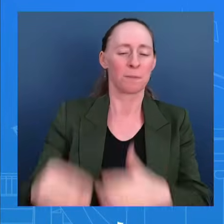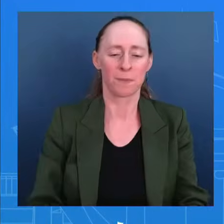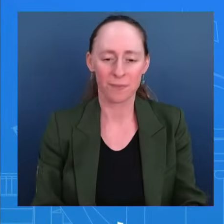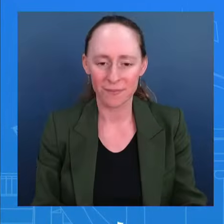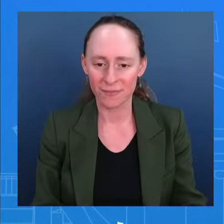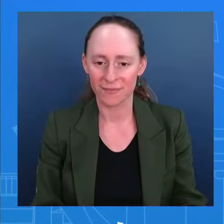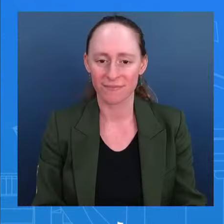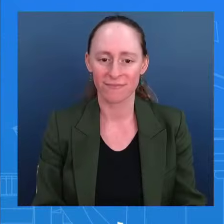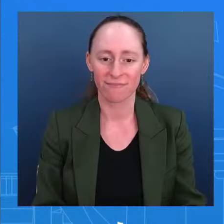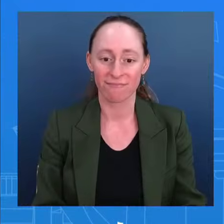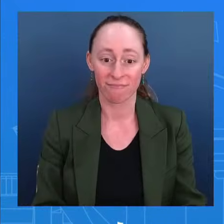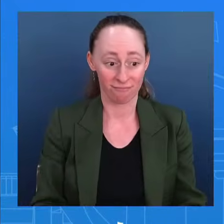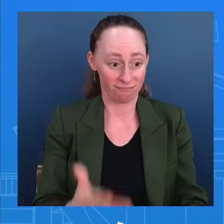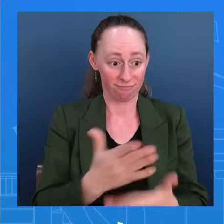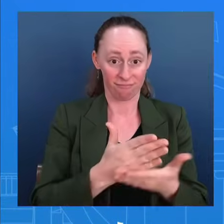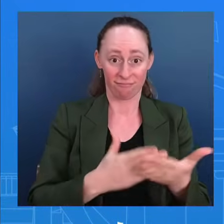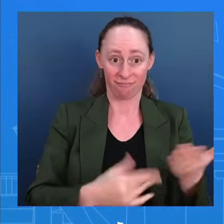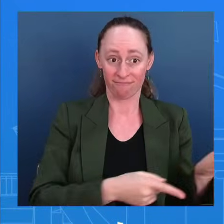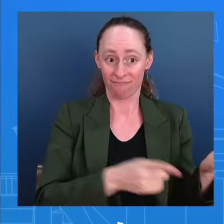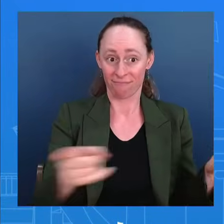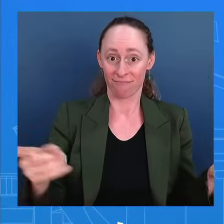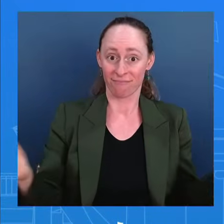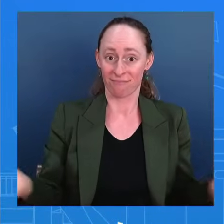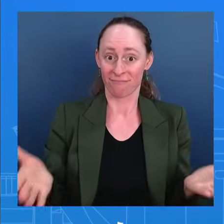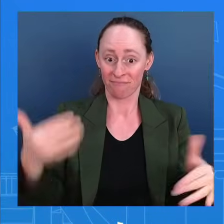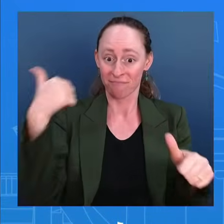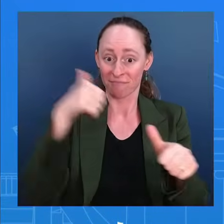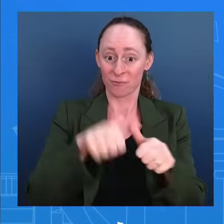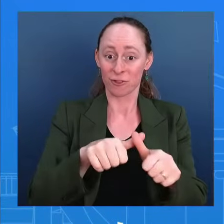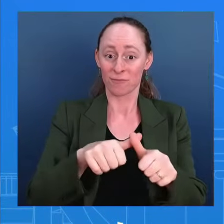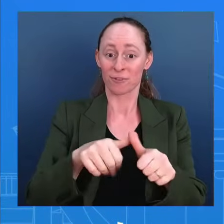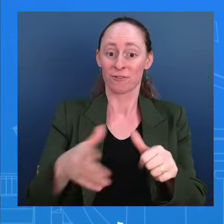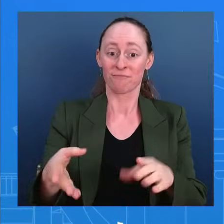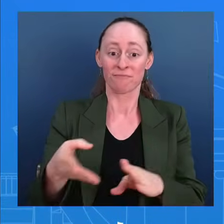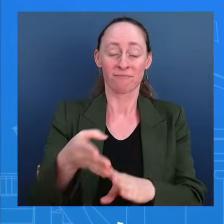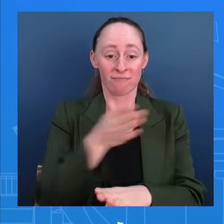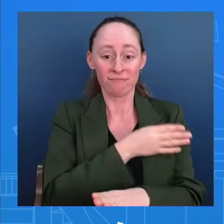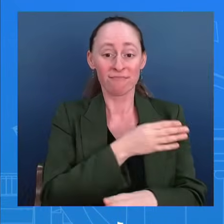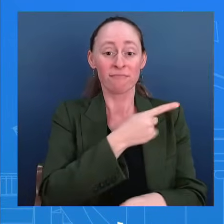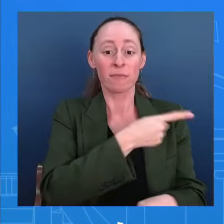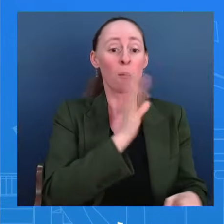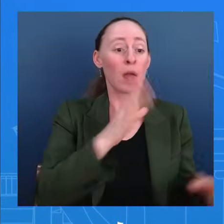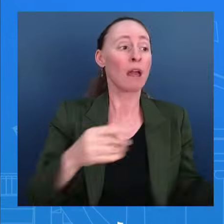when the former president would come to the podium to talk about the -- the pandemic